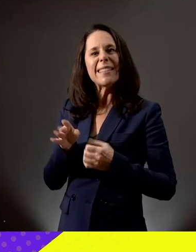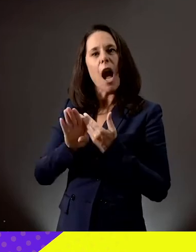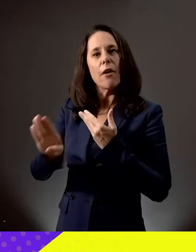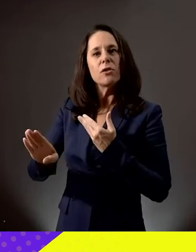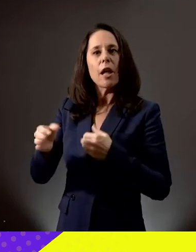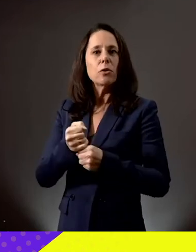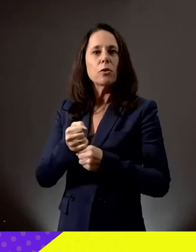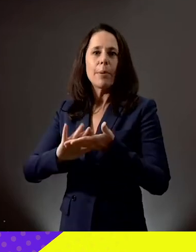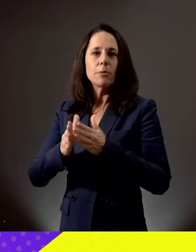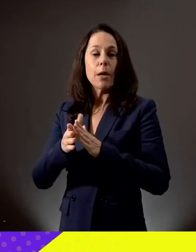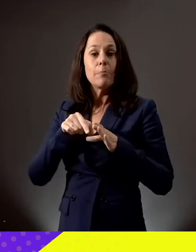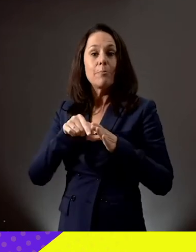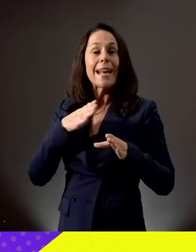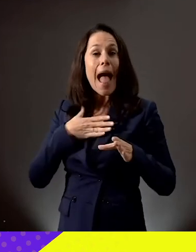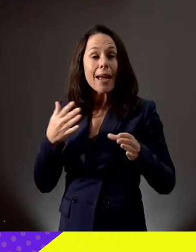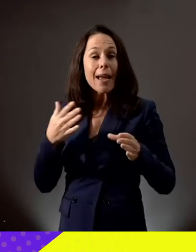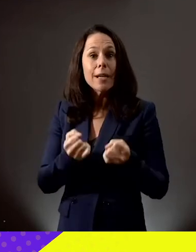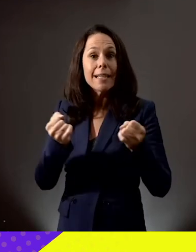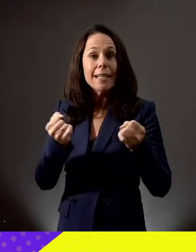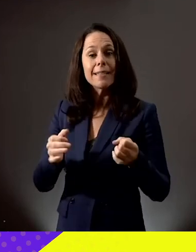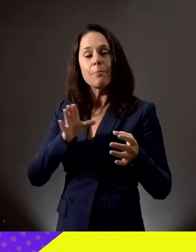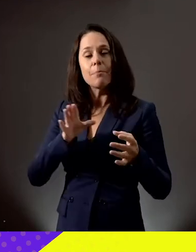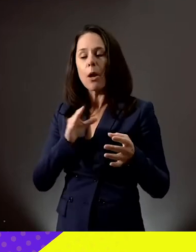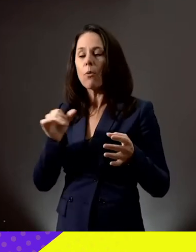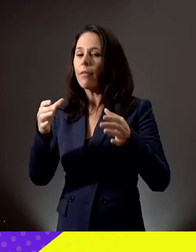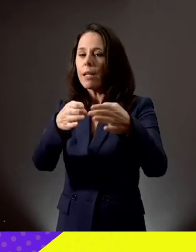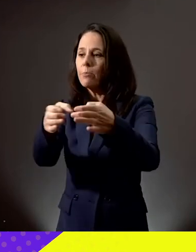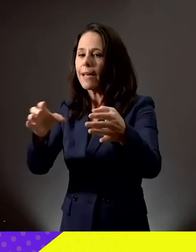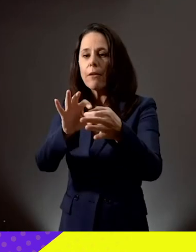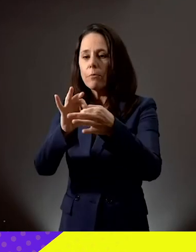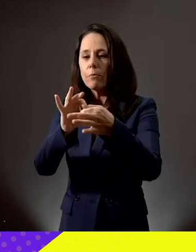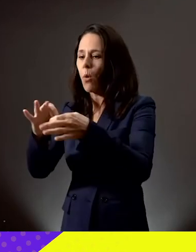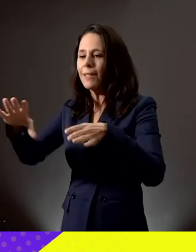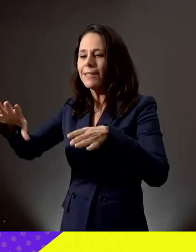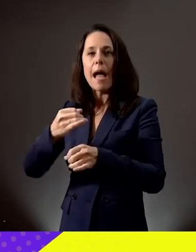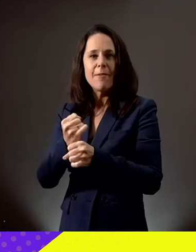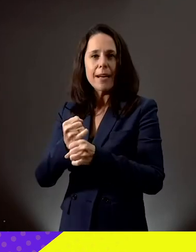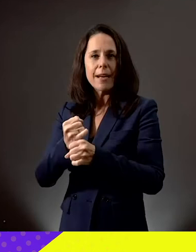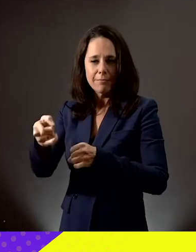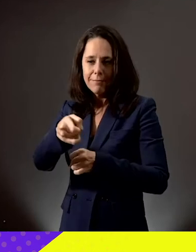They also involve the companies they work with in this project.